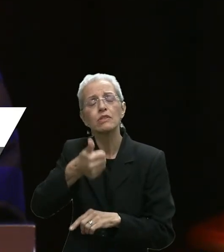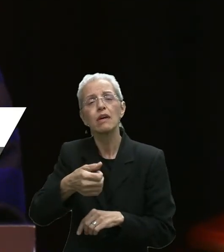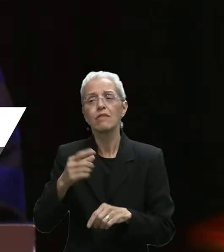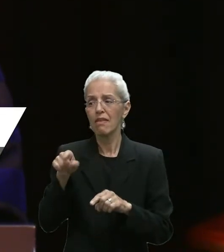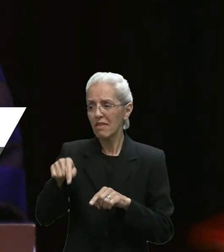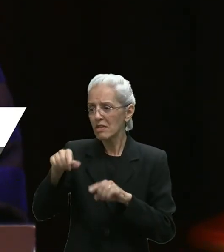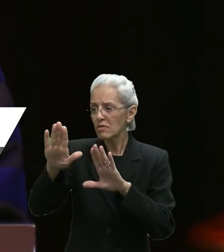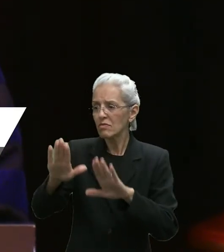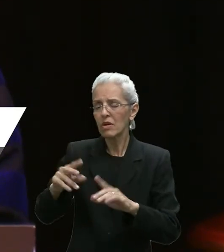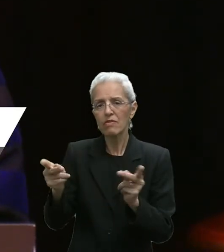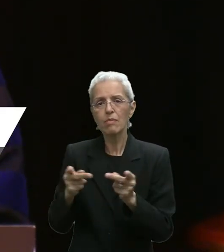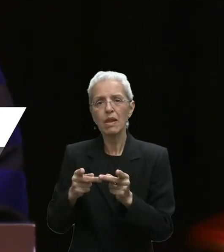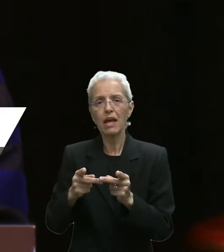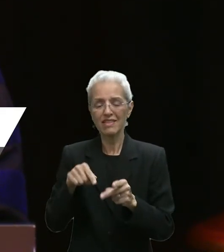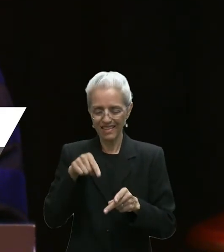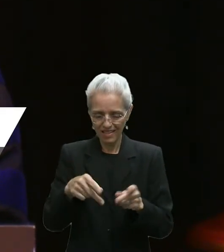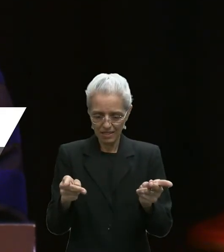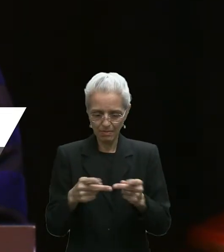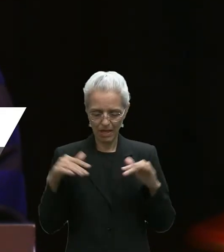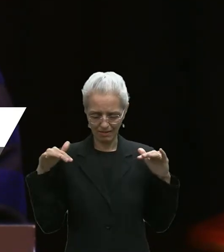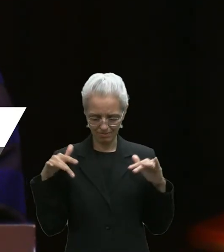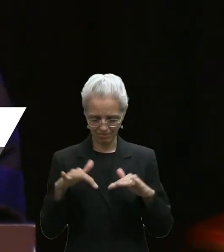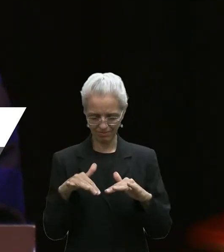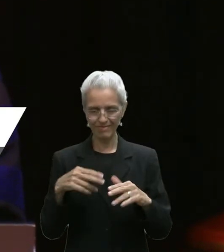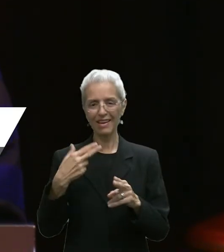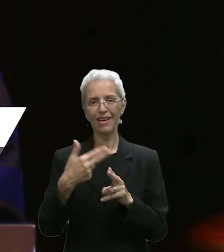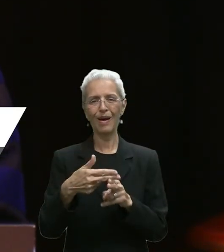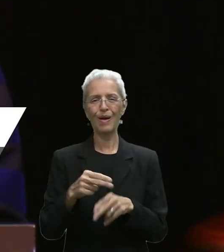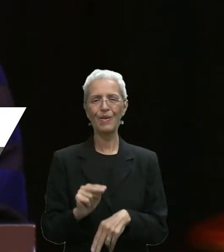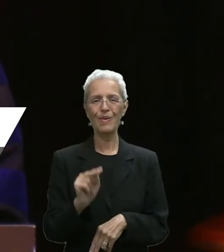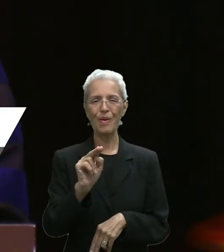here in body but maybe are here in spirit.